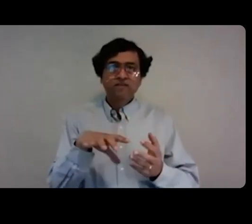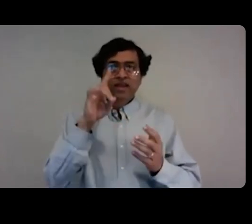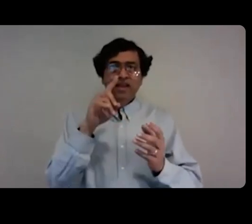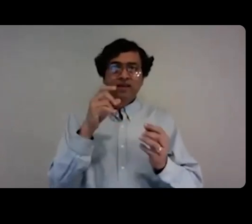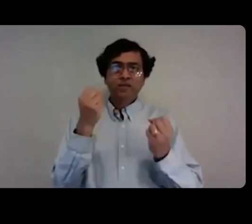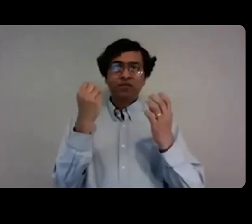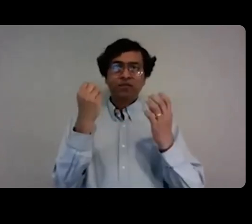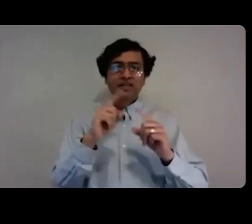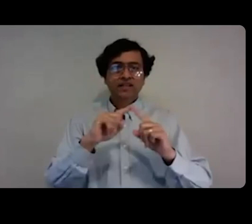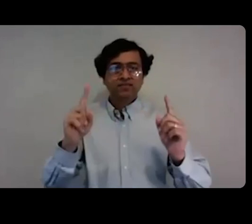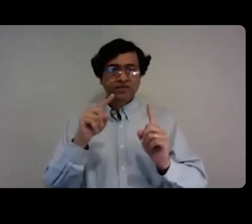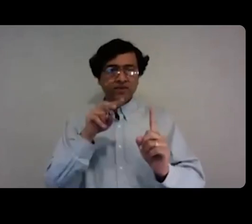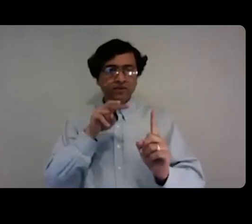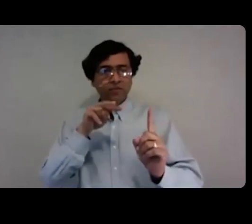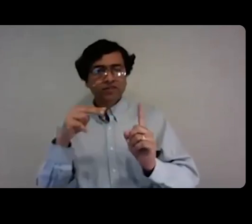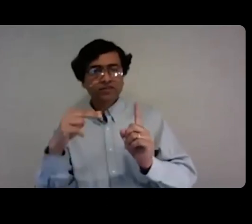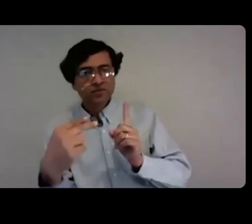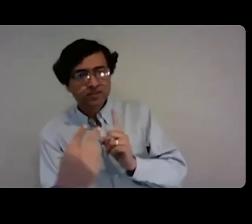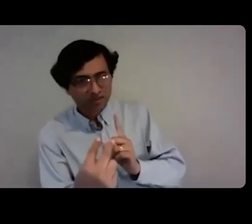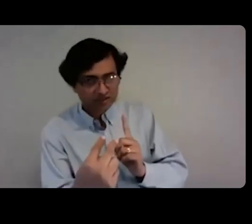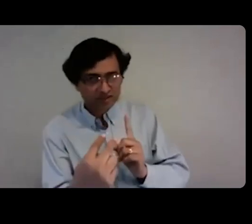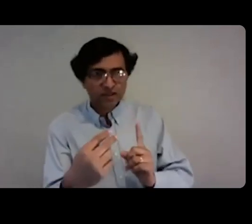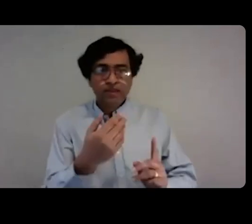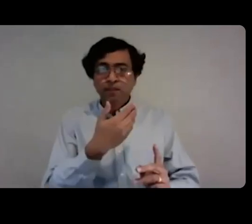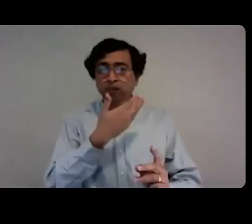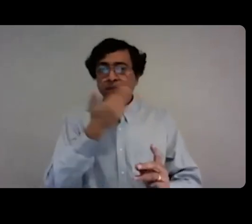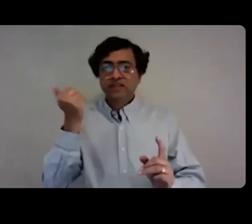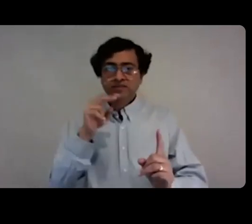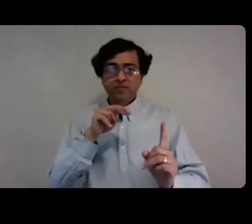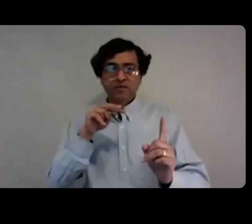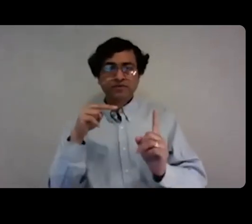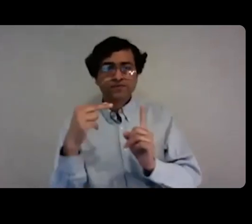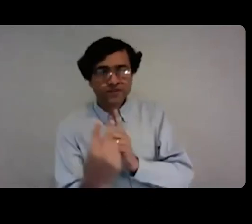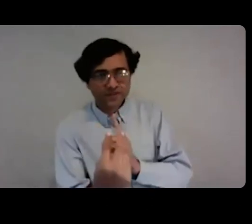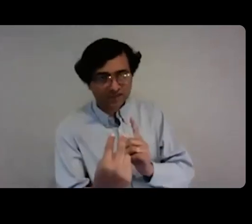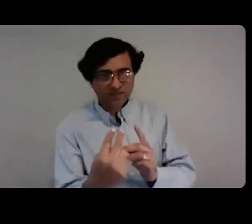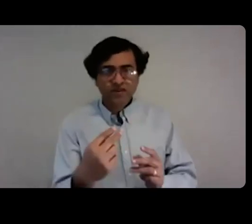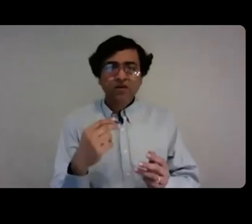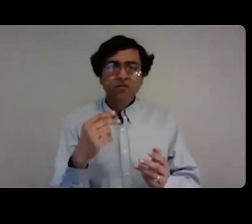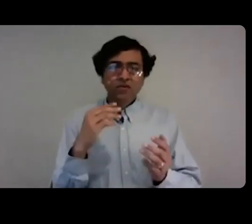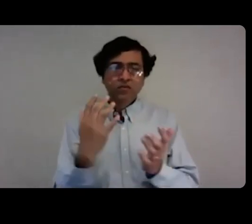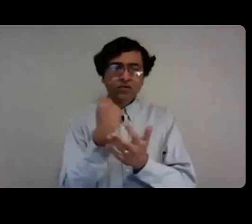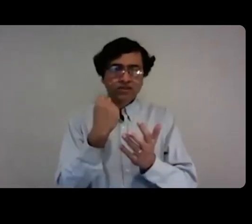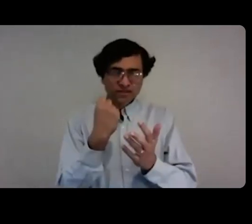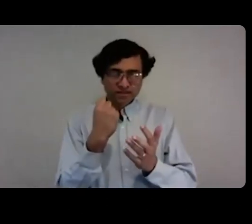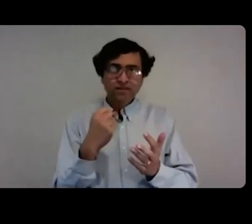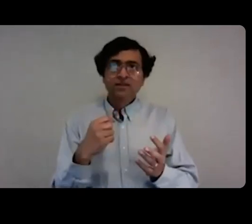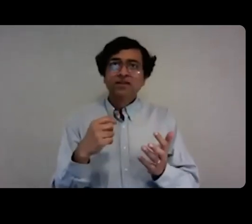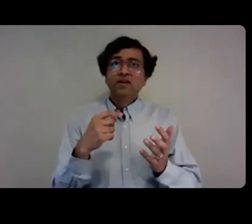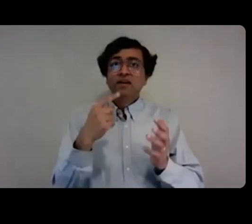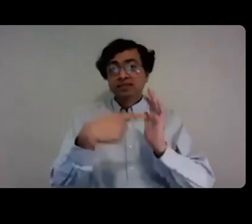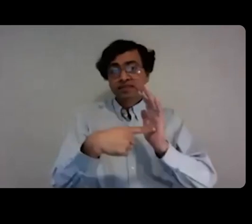out is that diversity and inclusion are incredibly important parts of the design of engineering, but not always considered.